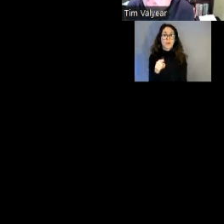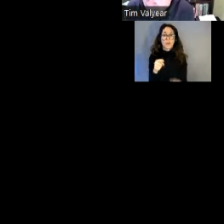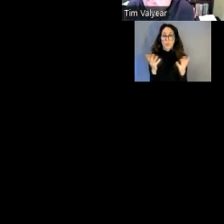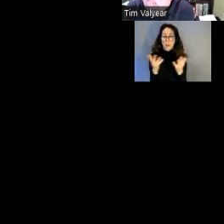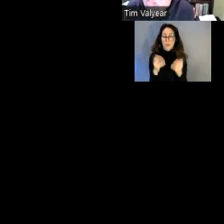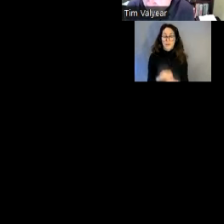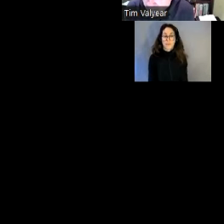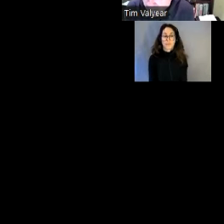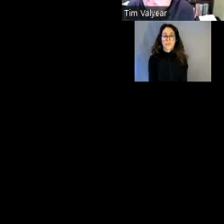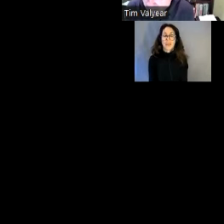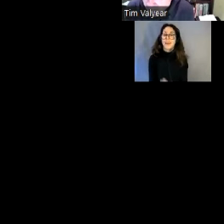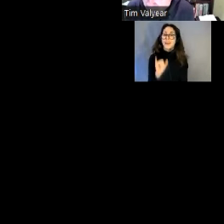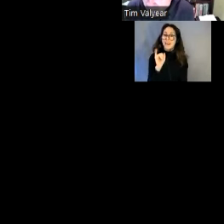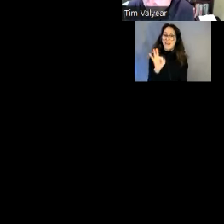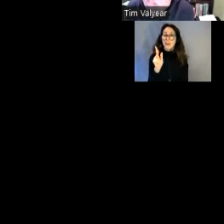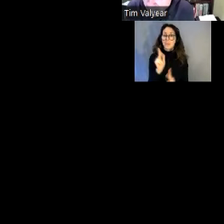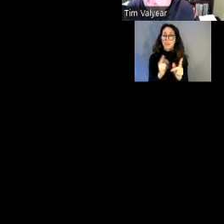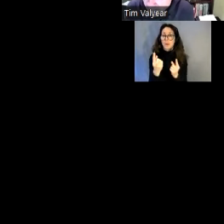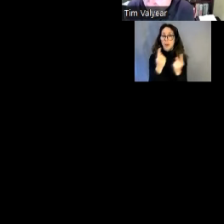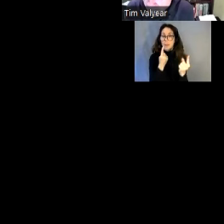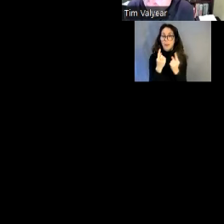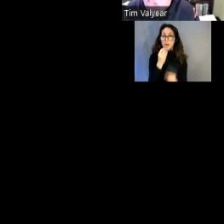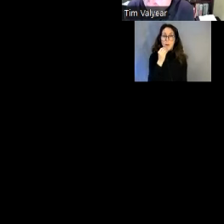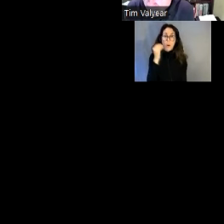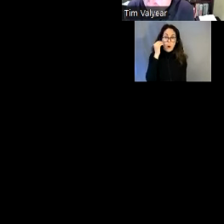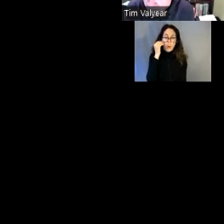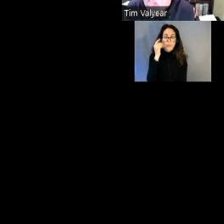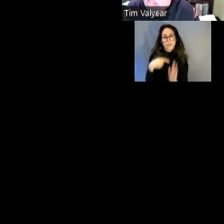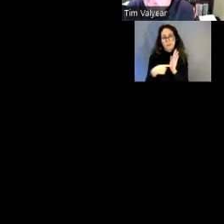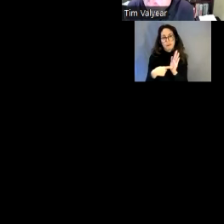required to wear masks right now? And then a kind of